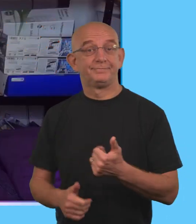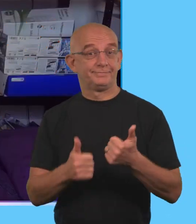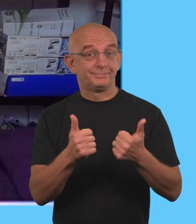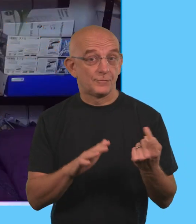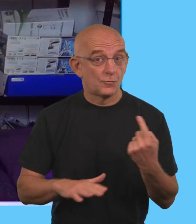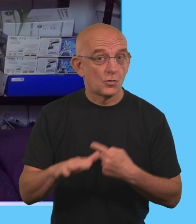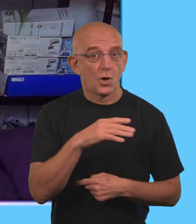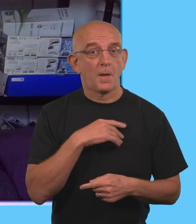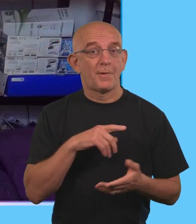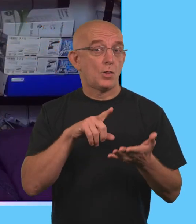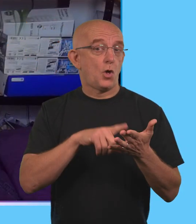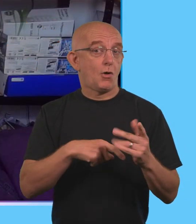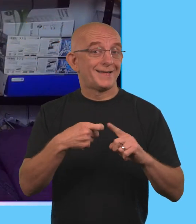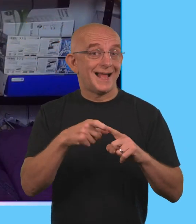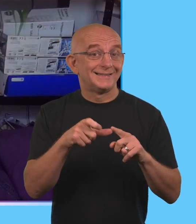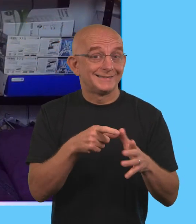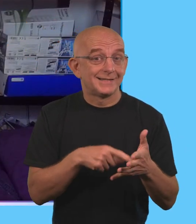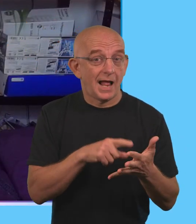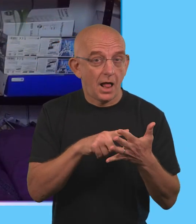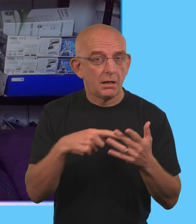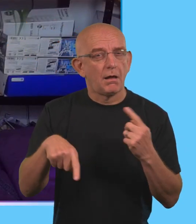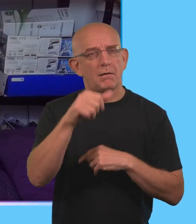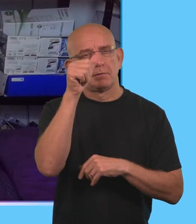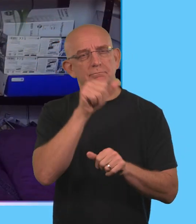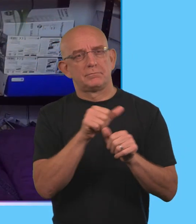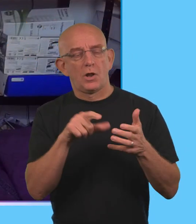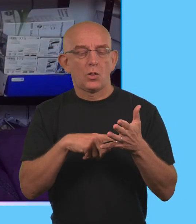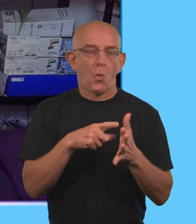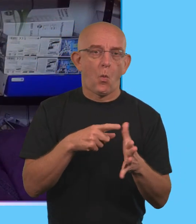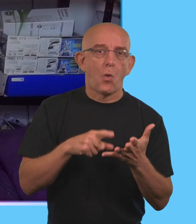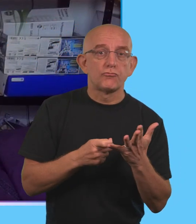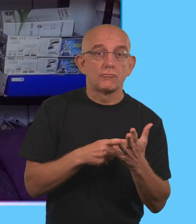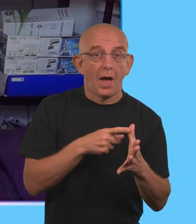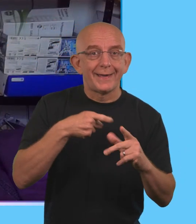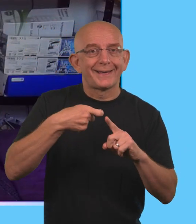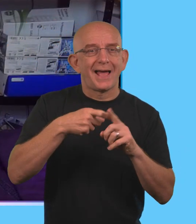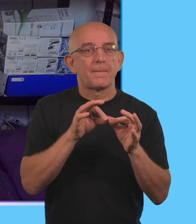Hello everyone. I’m Laura Kate Dale, better known online as LauraKBuzz,